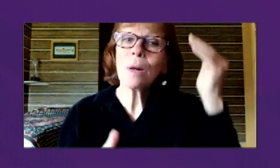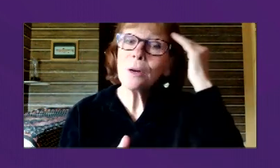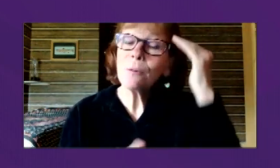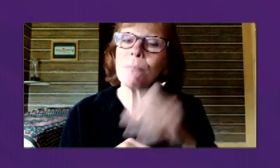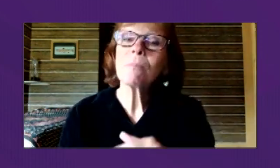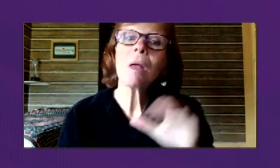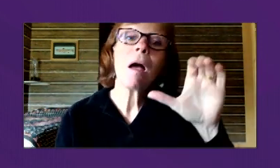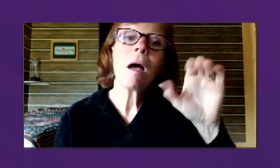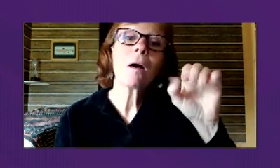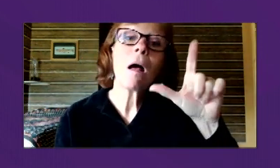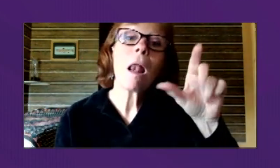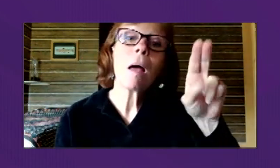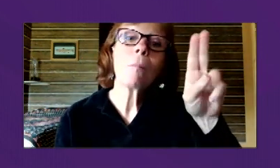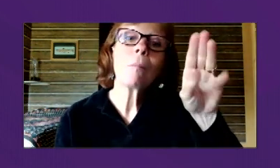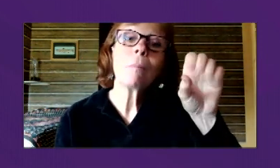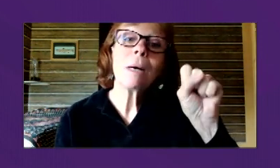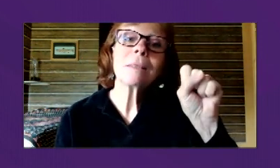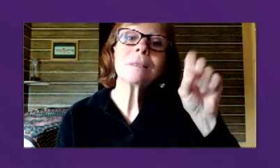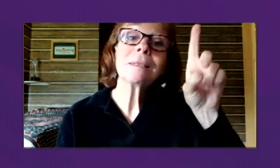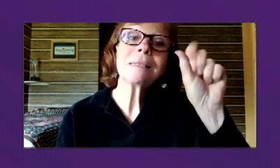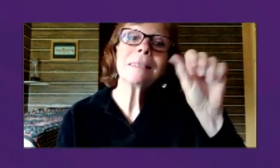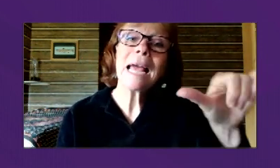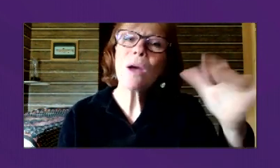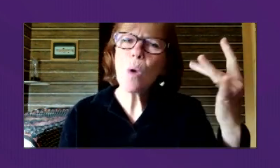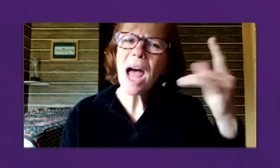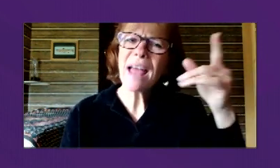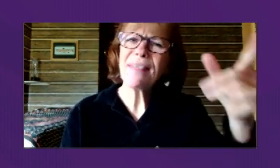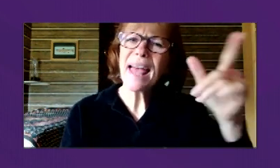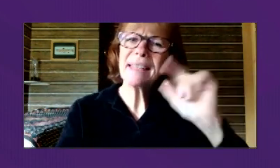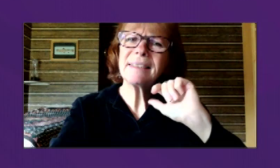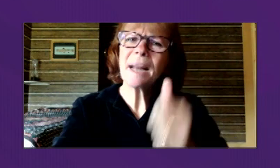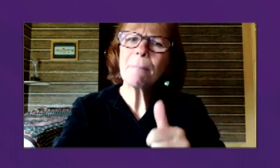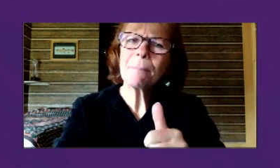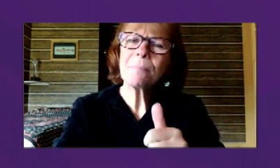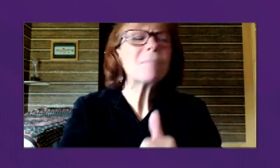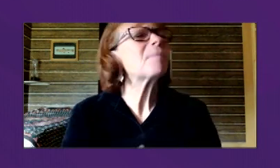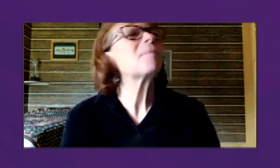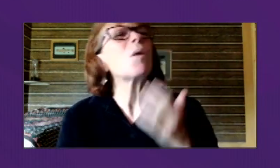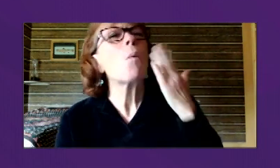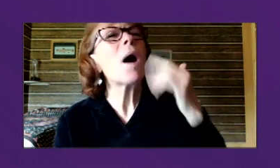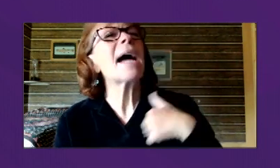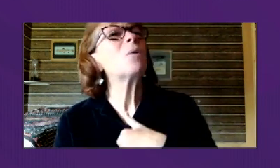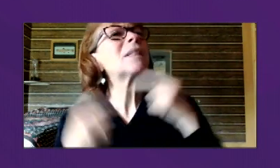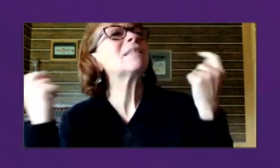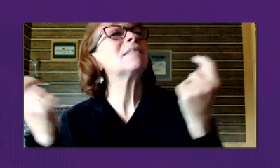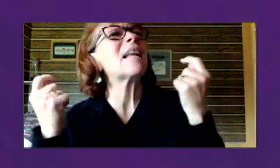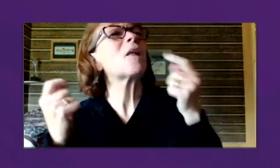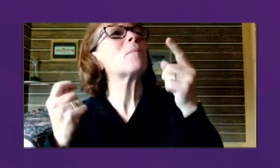created with or celebrated with the question. Why do we celebrate a holiday after a lost explorer?